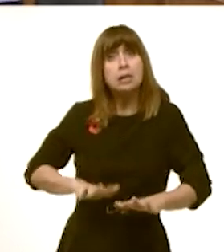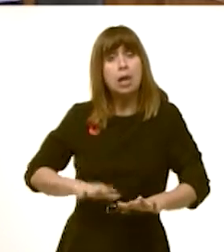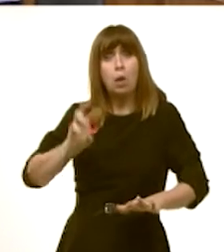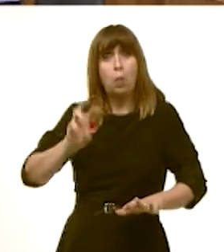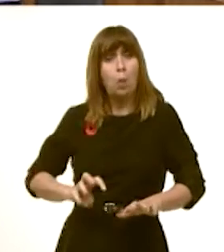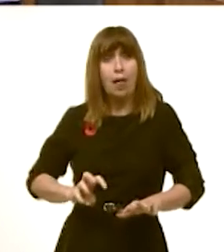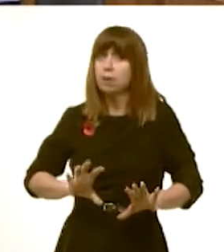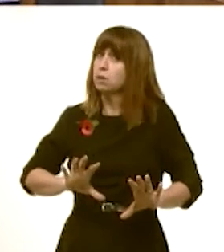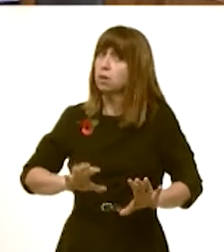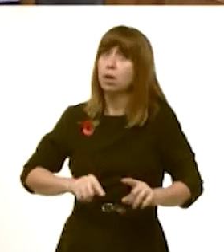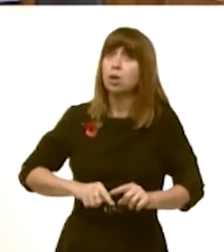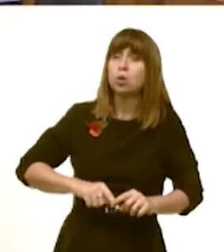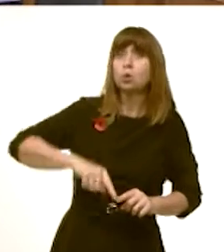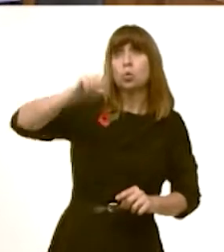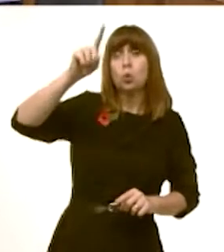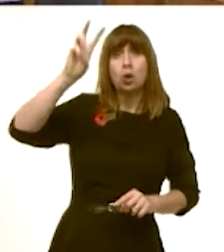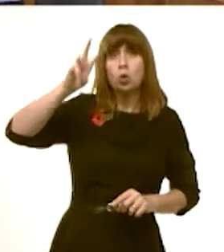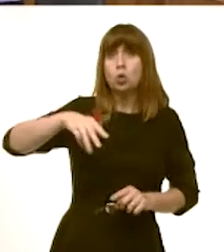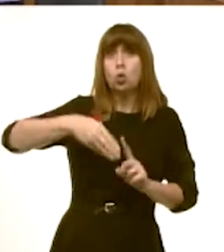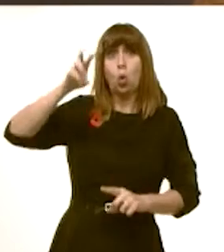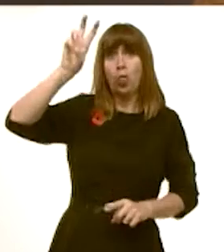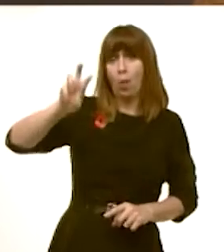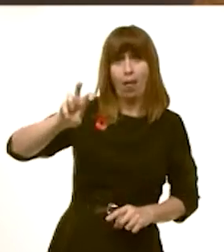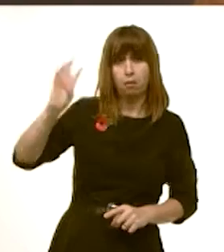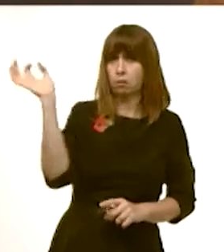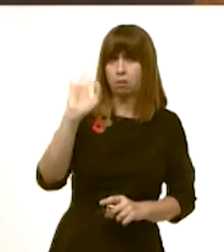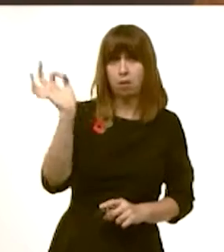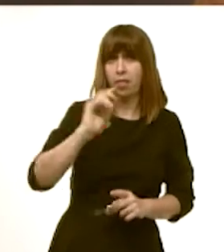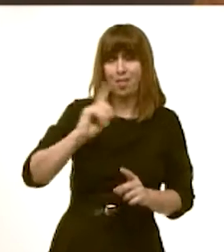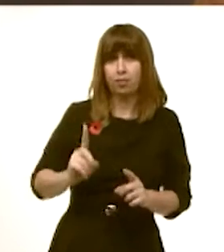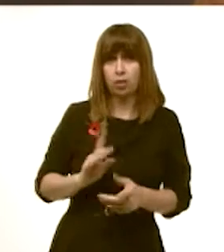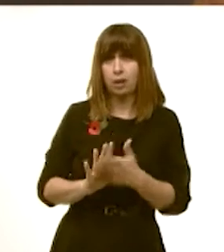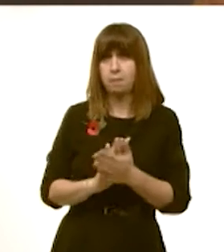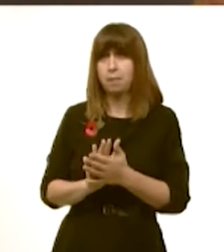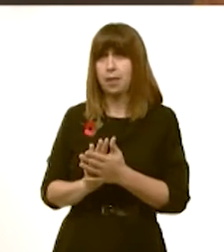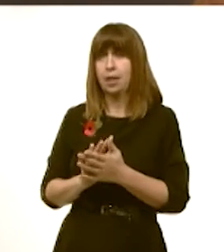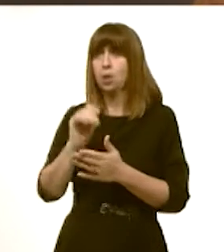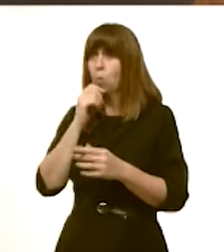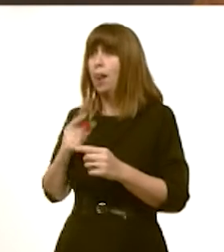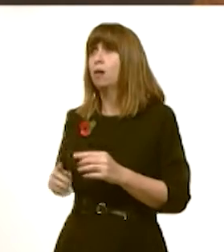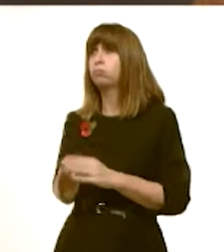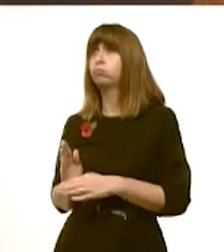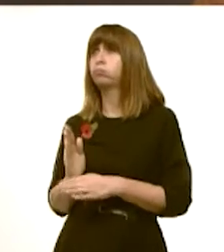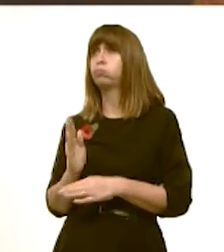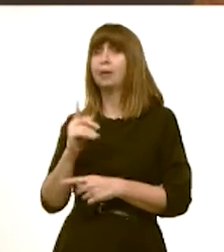line to north Wales, then the intercity line will actually terminate in Crewe, because